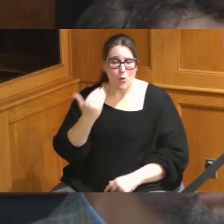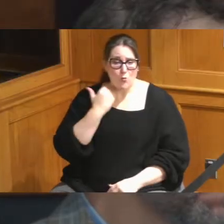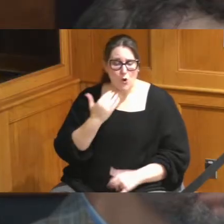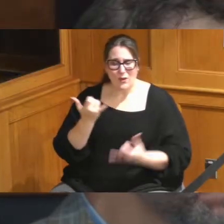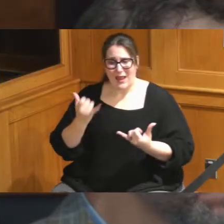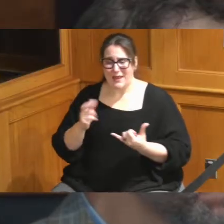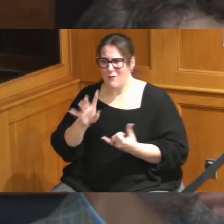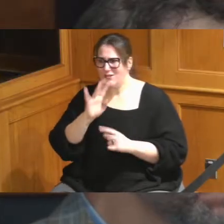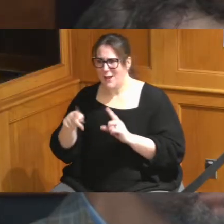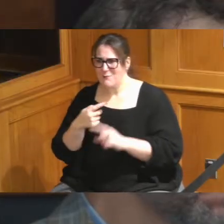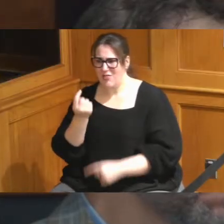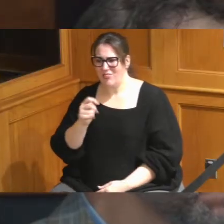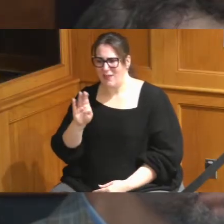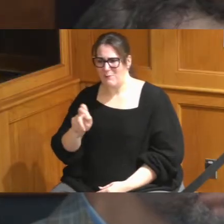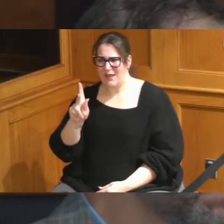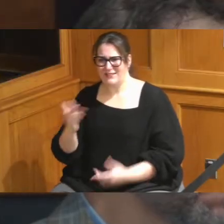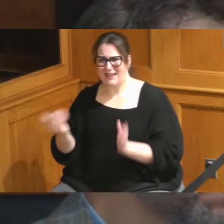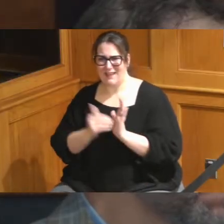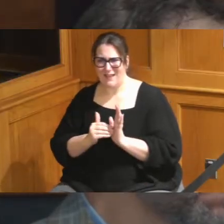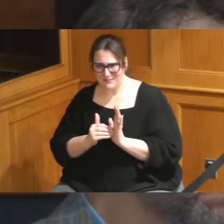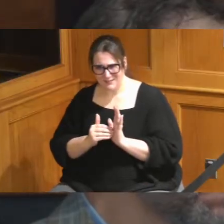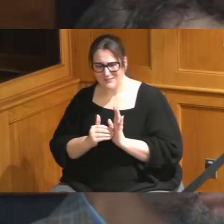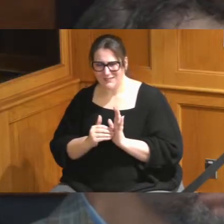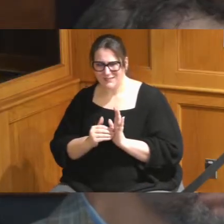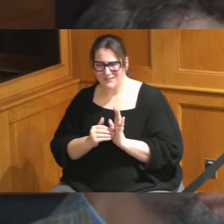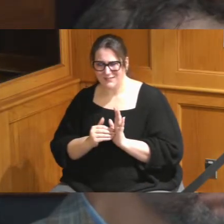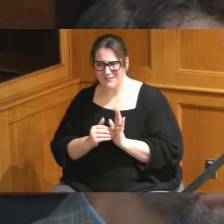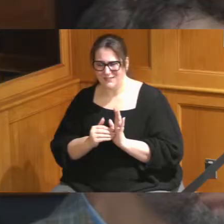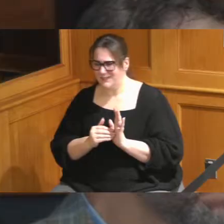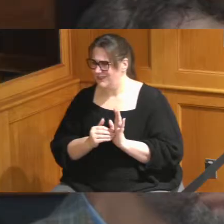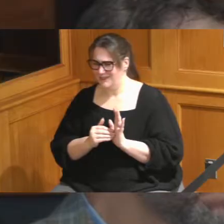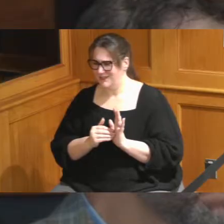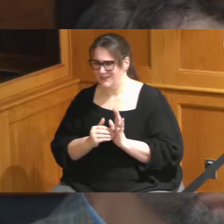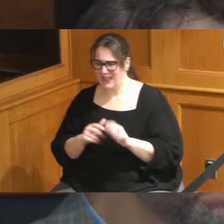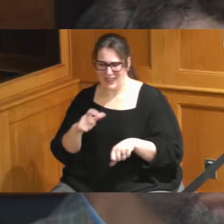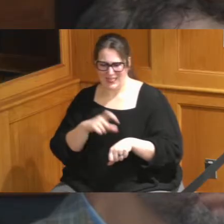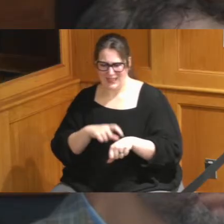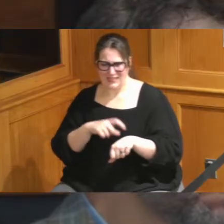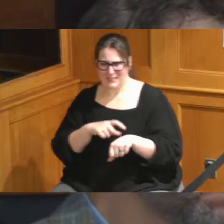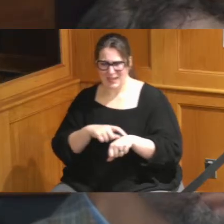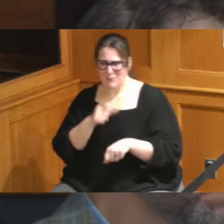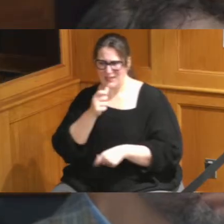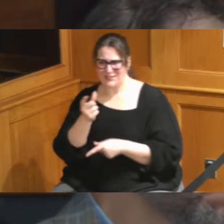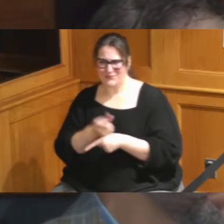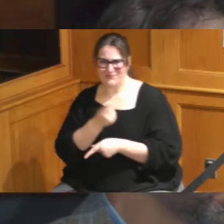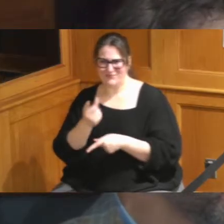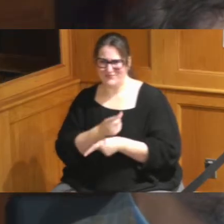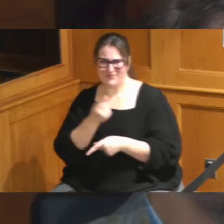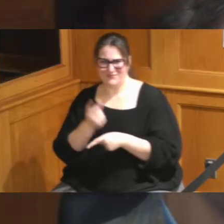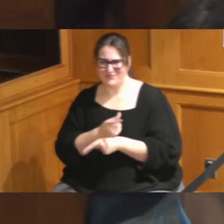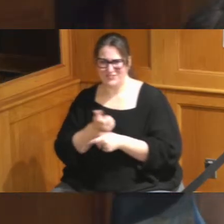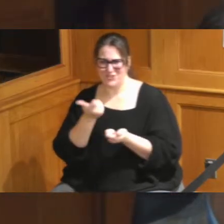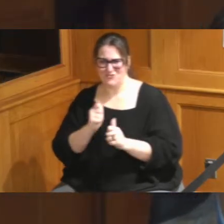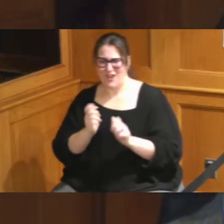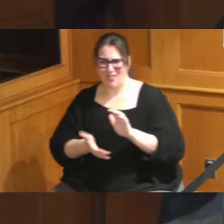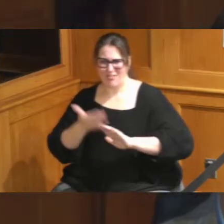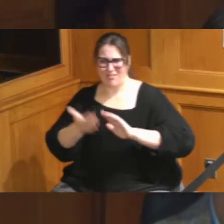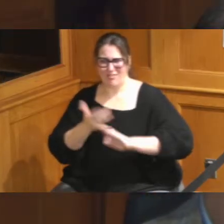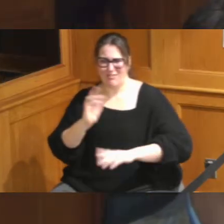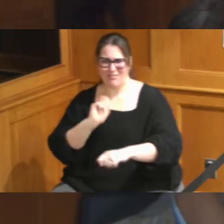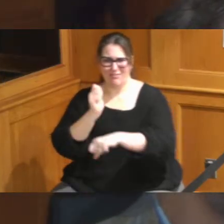again. Mhm. So, I think the timing is off to be running with the banks right now. I think